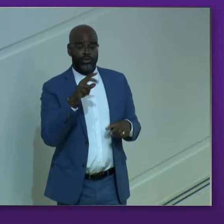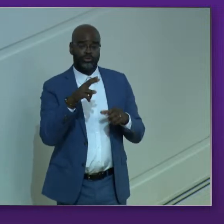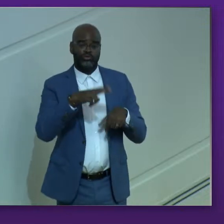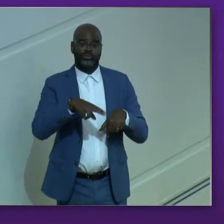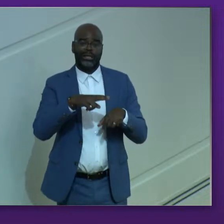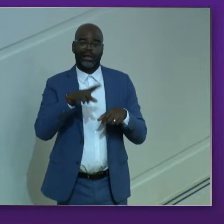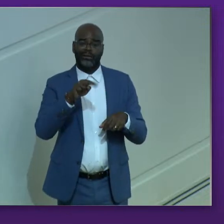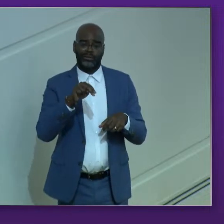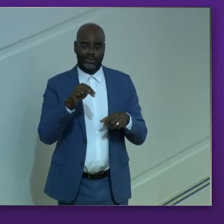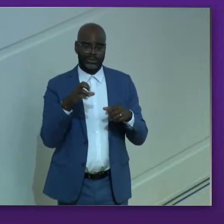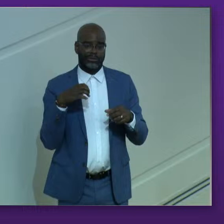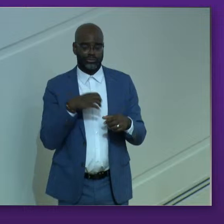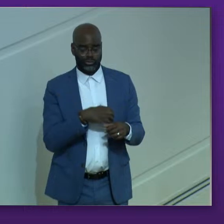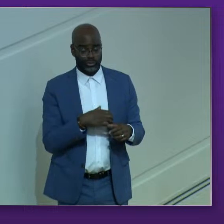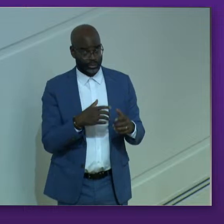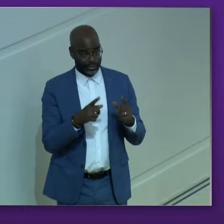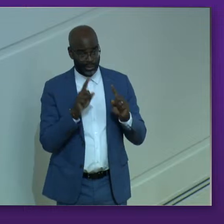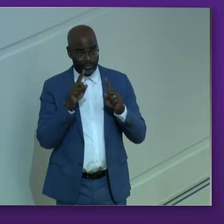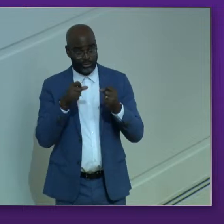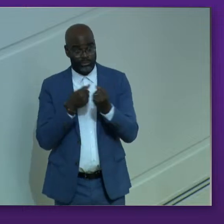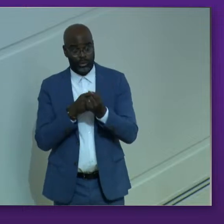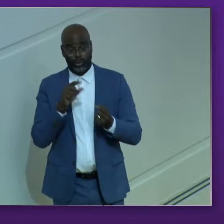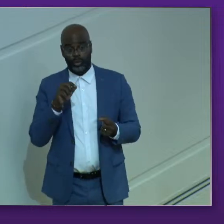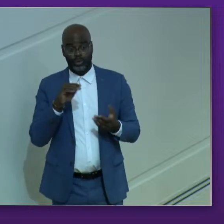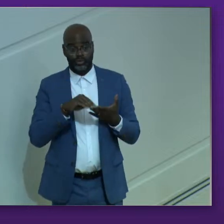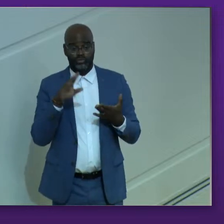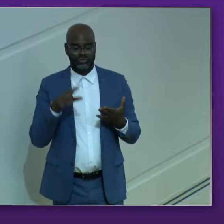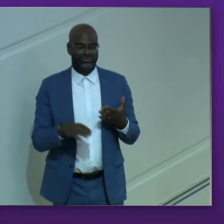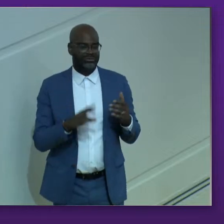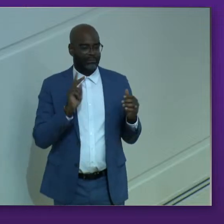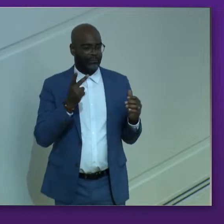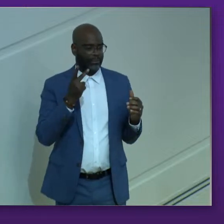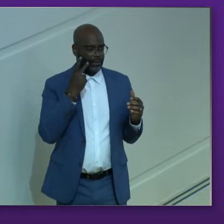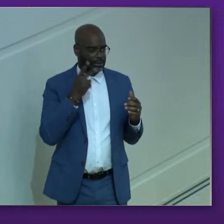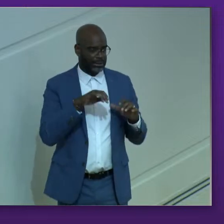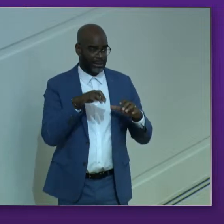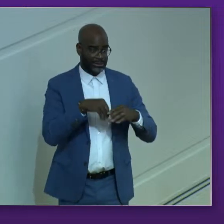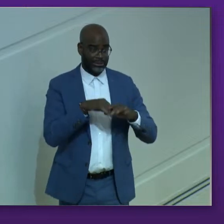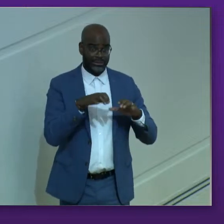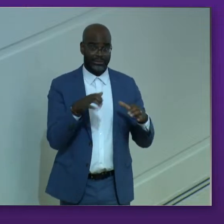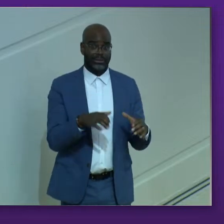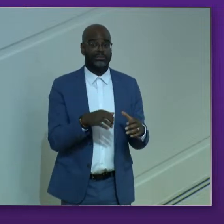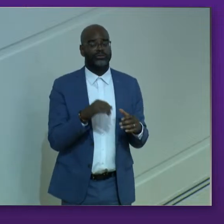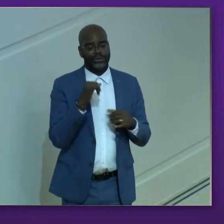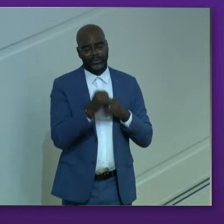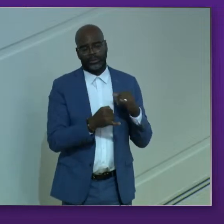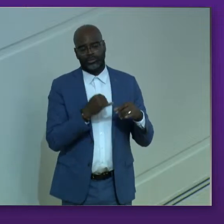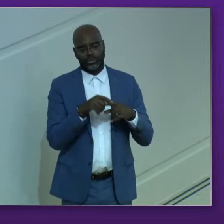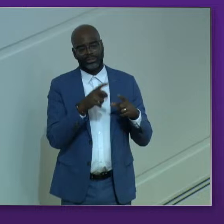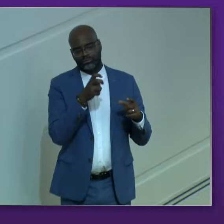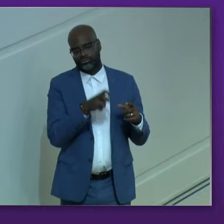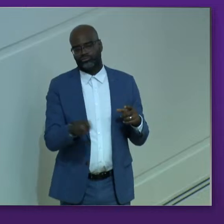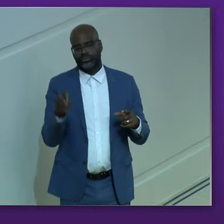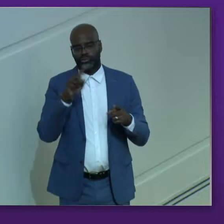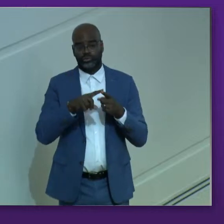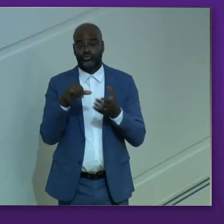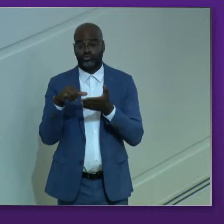DIP COUNTY REGIONAL SERVICE CENTER AND ARE MC COMMUNICATION TEAM HELP TO ADVERTISE THE